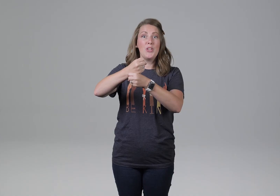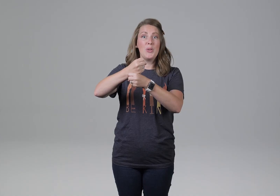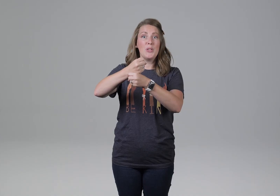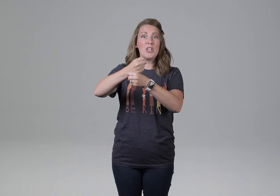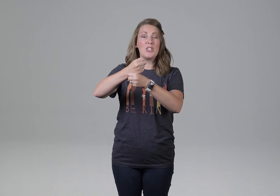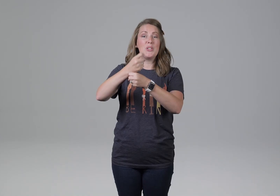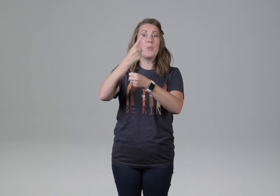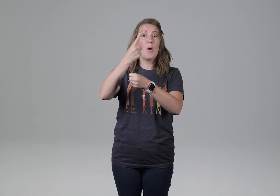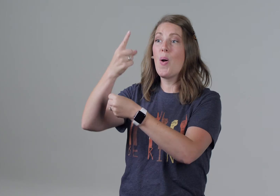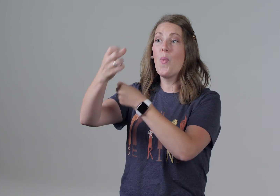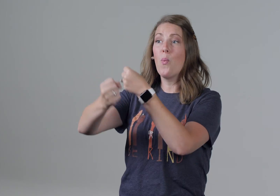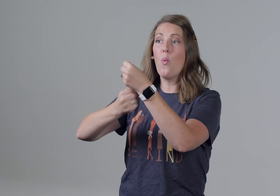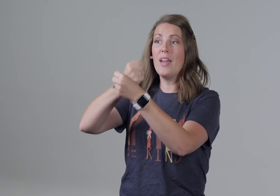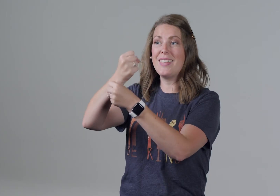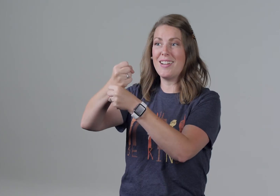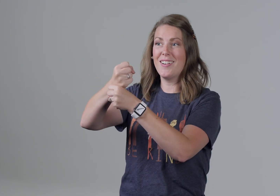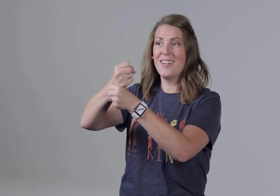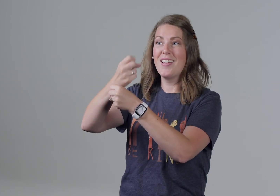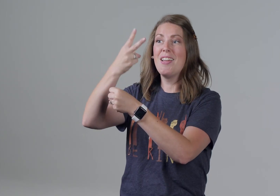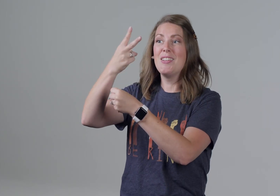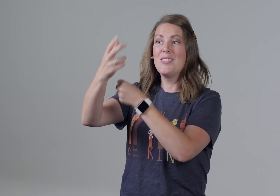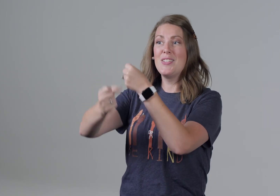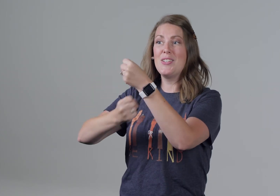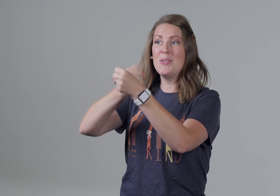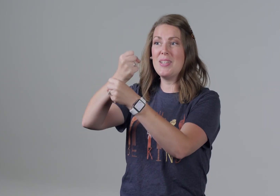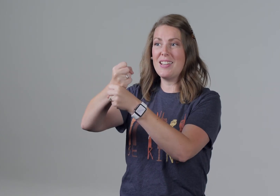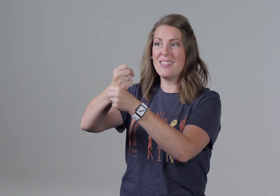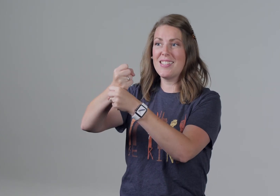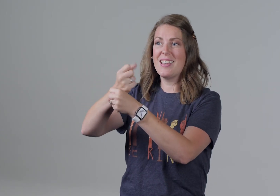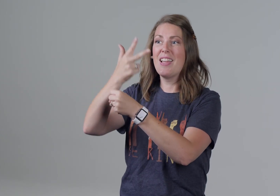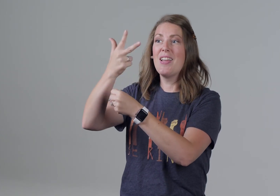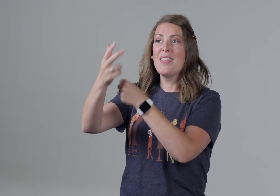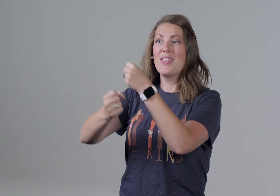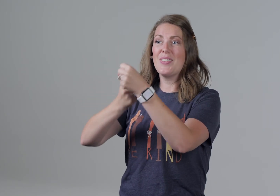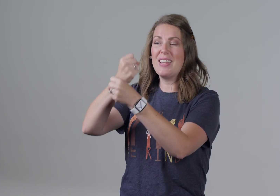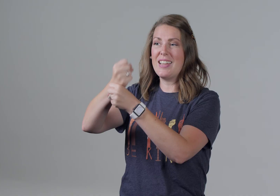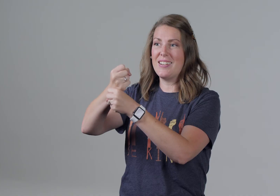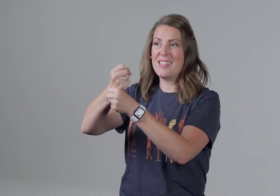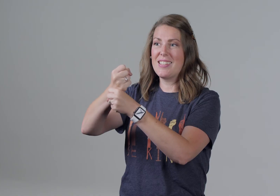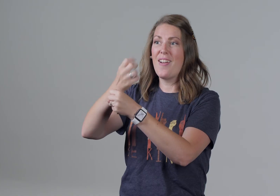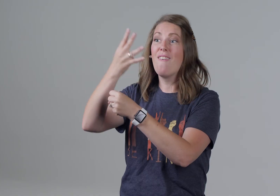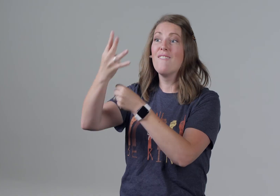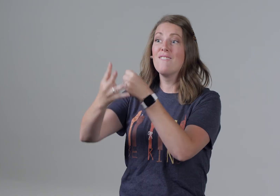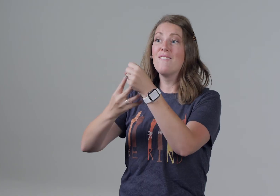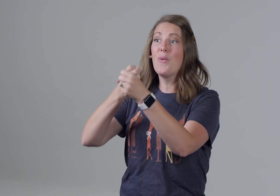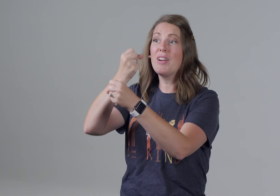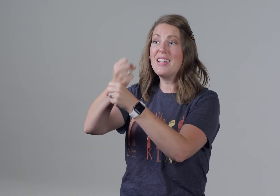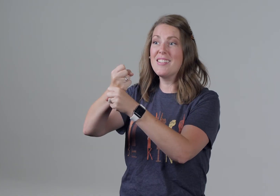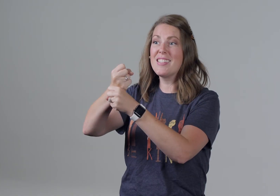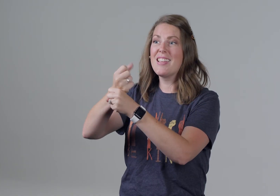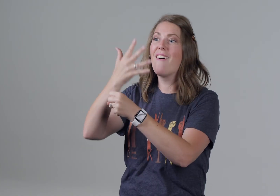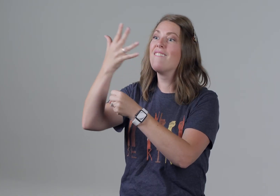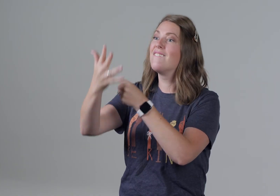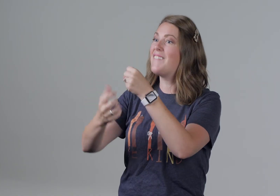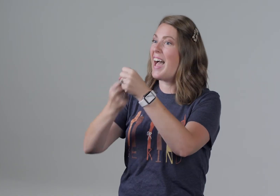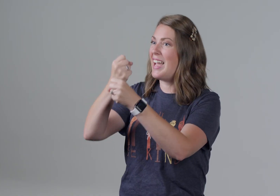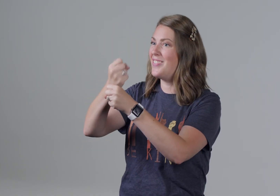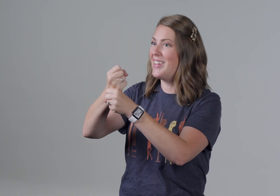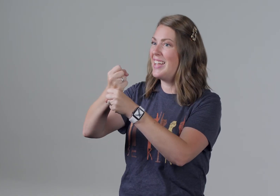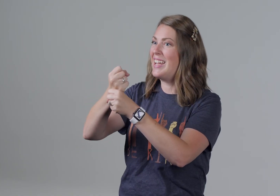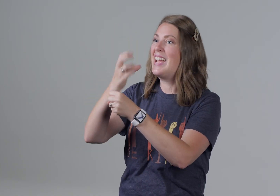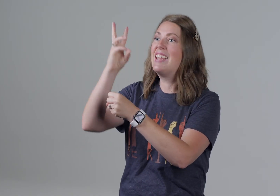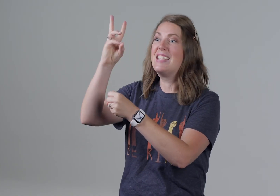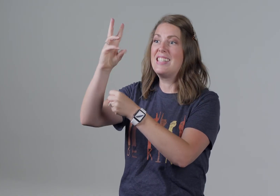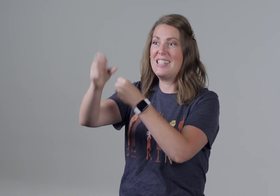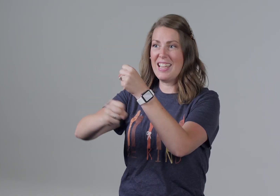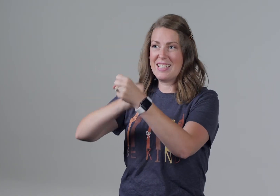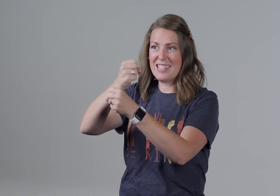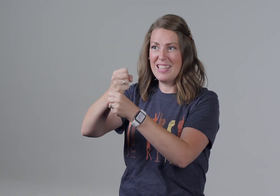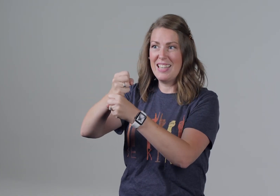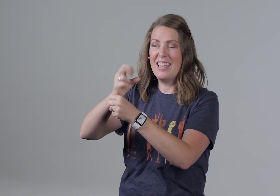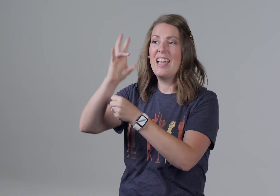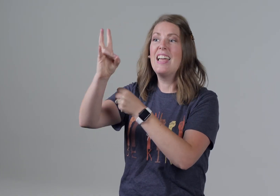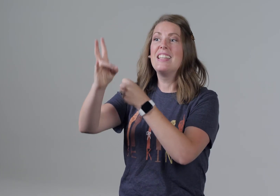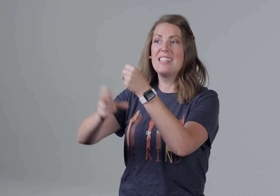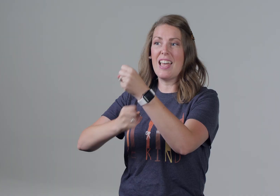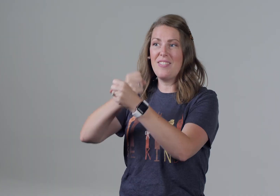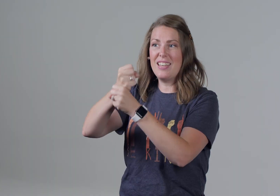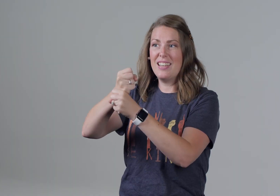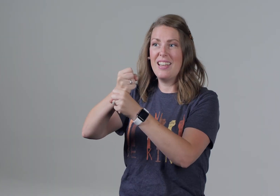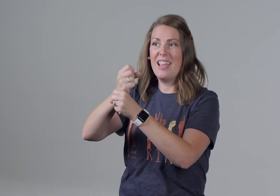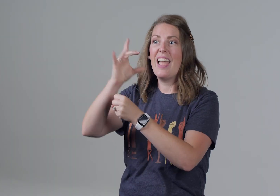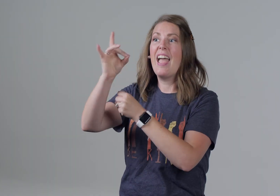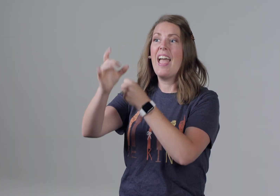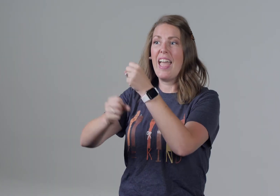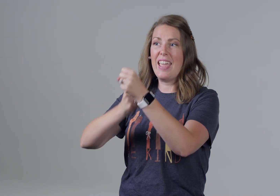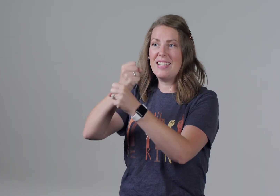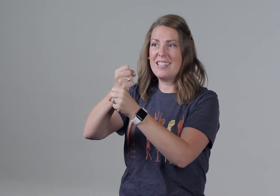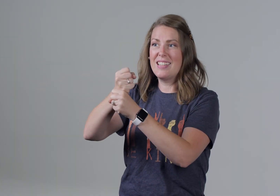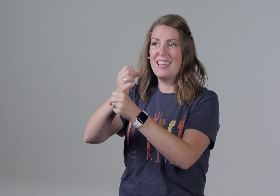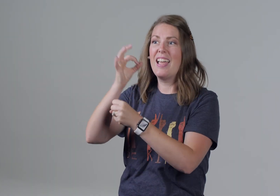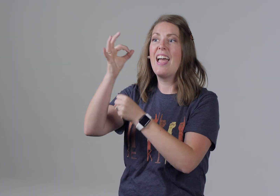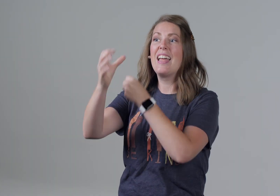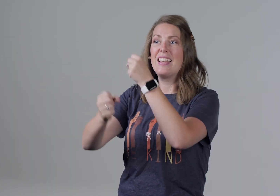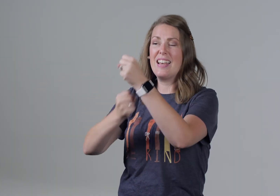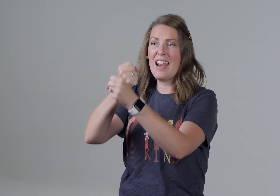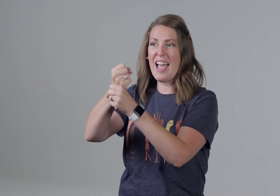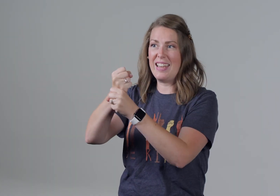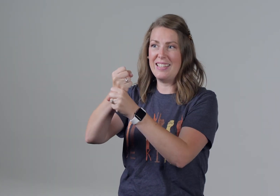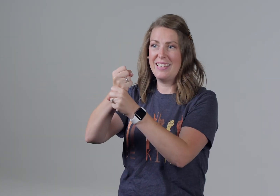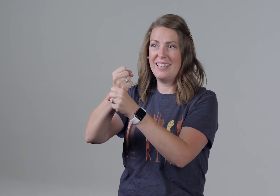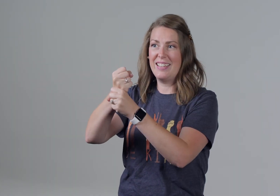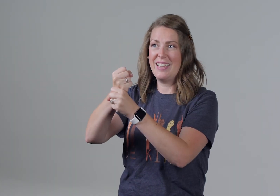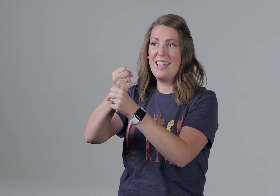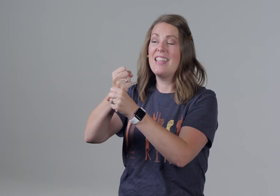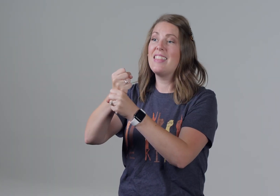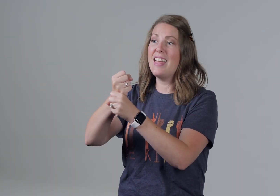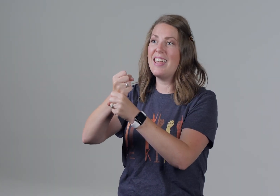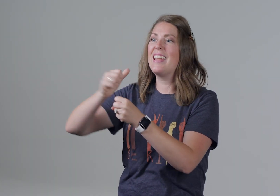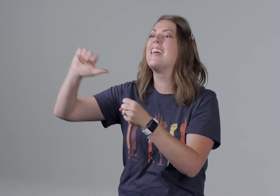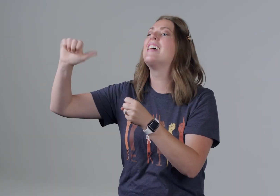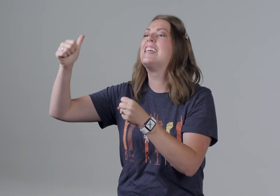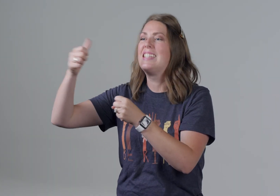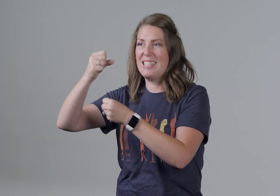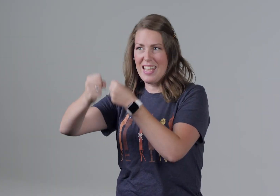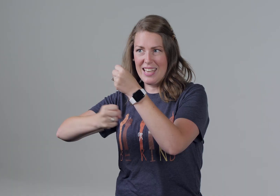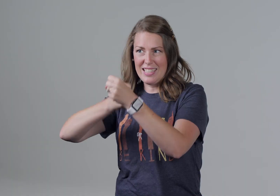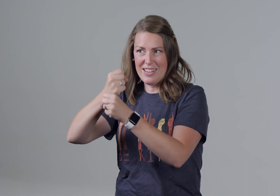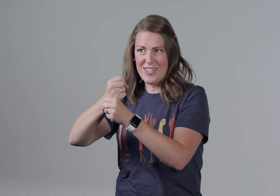you would just do one year, two years, three years, four years, five, six, seven, eight, nine, then 10 years,